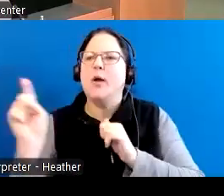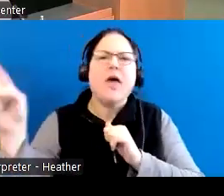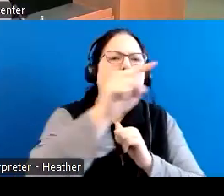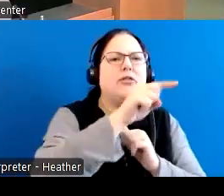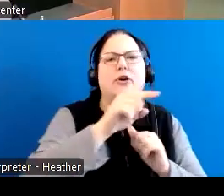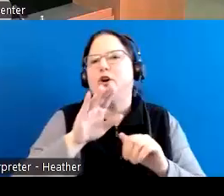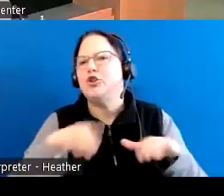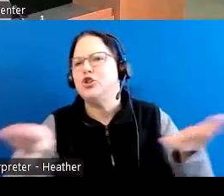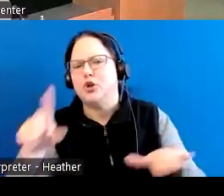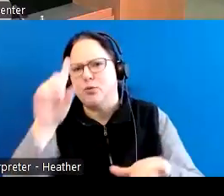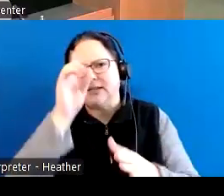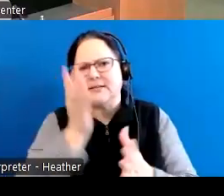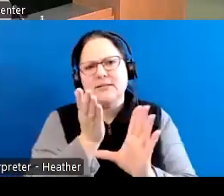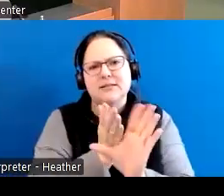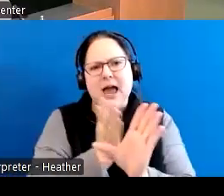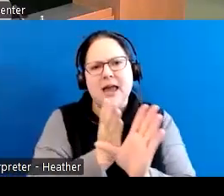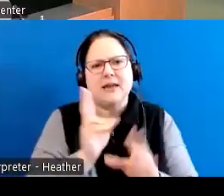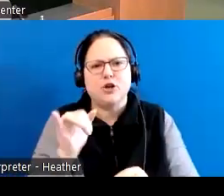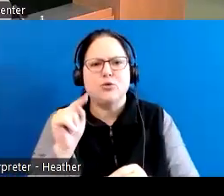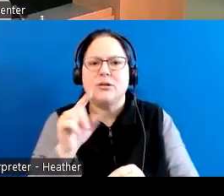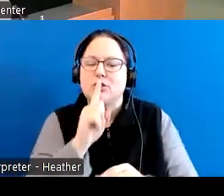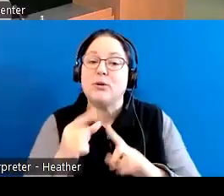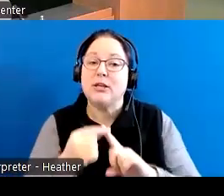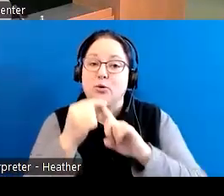thing to have therapists available seven days a week. So, that's something we're really proud of